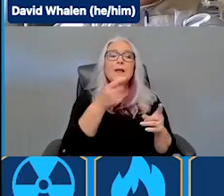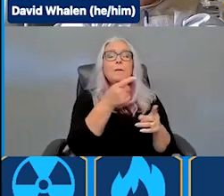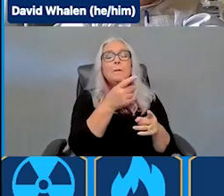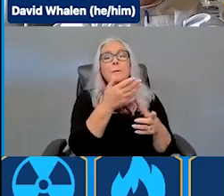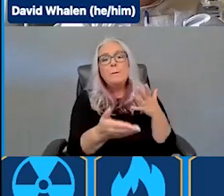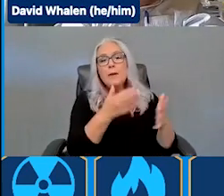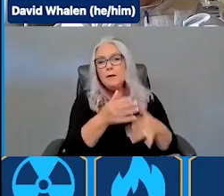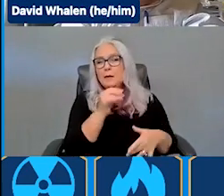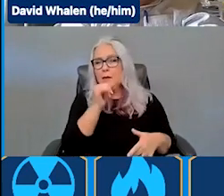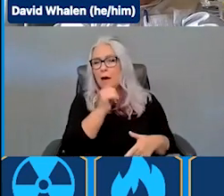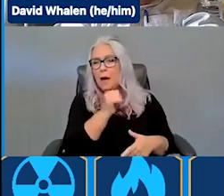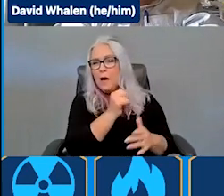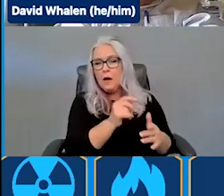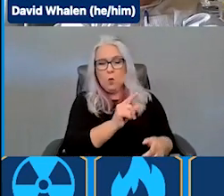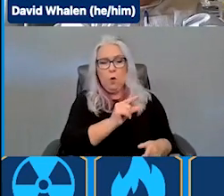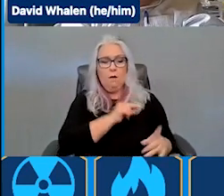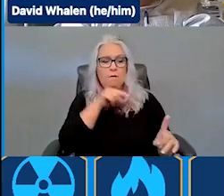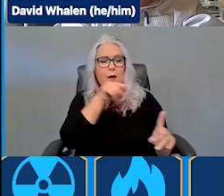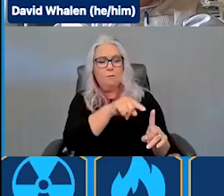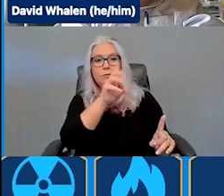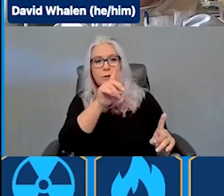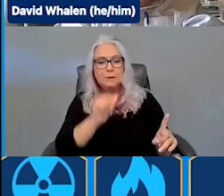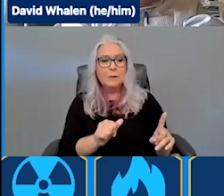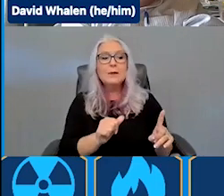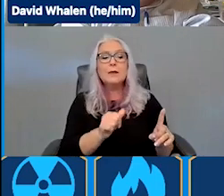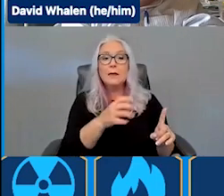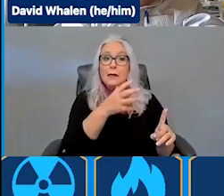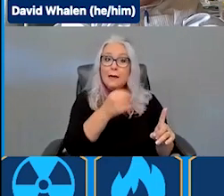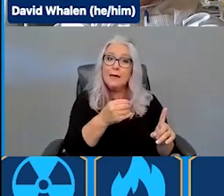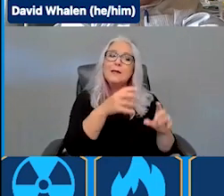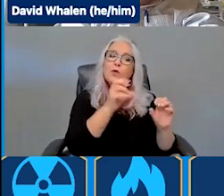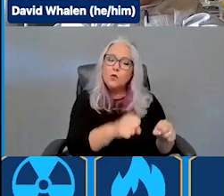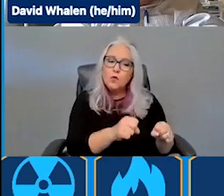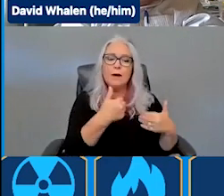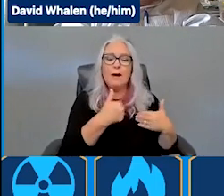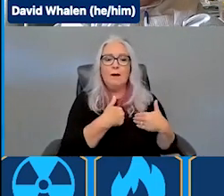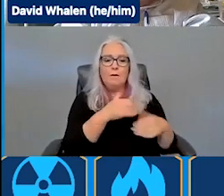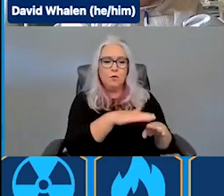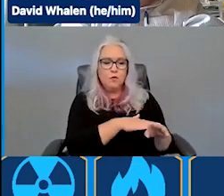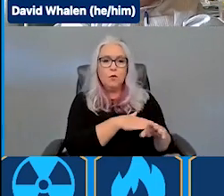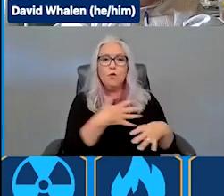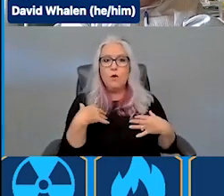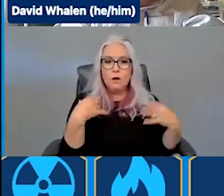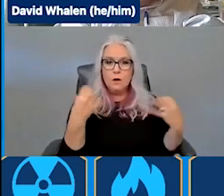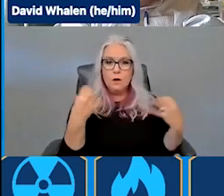disabilities because they have under lying conditions to intensify symptoms and slow recovery. That was among the